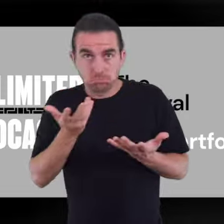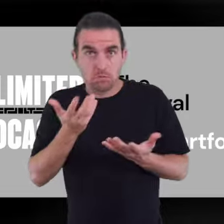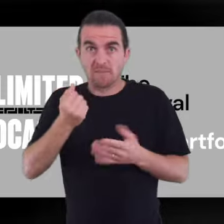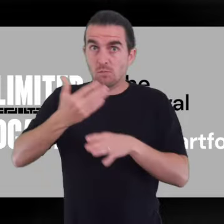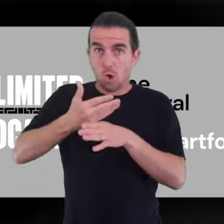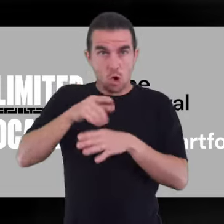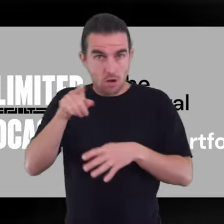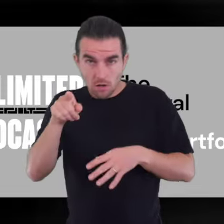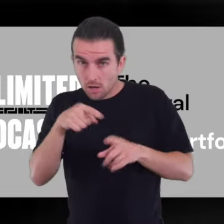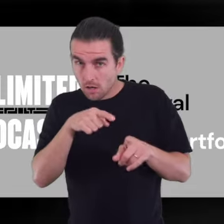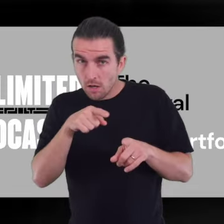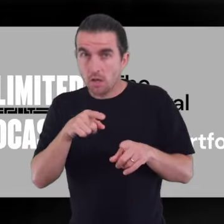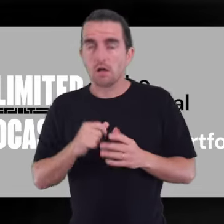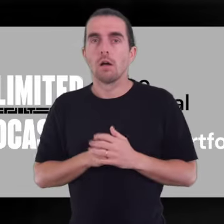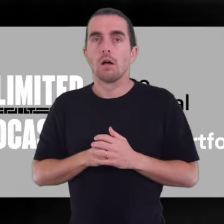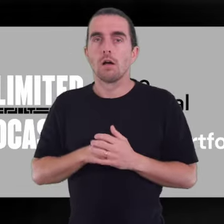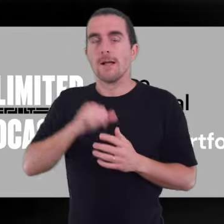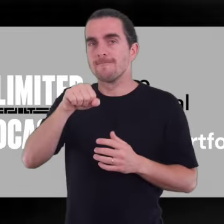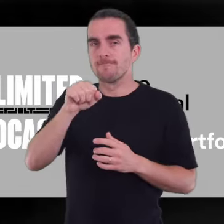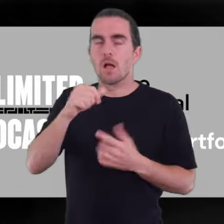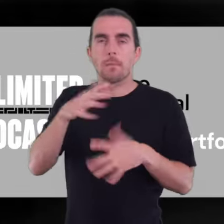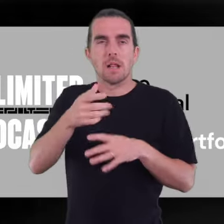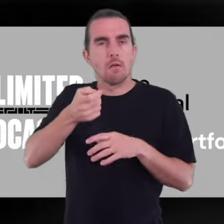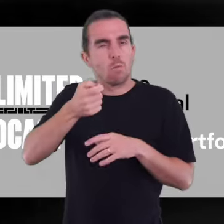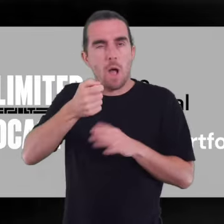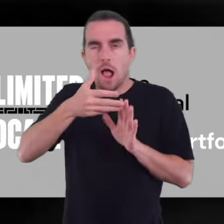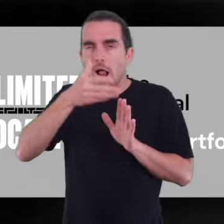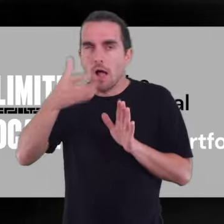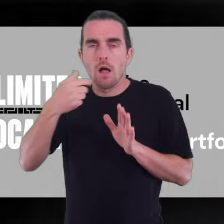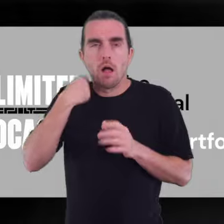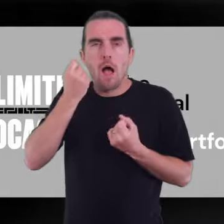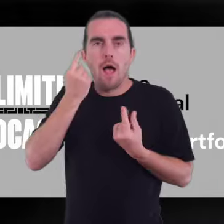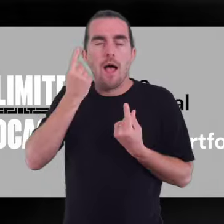There's a work there. [Joseph] It took a while to understand that the wheelchair is a body to me,